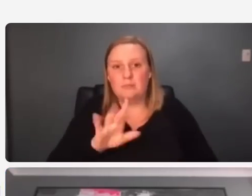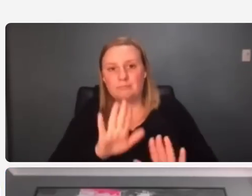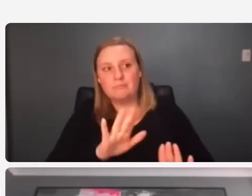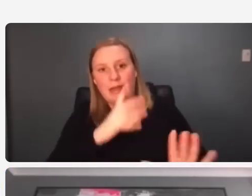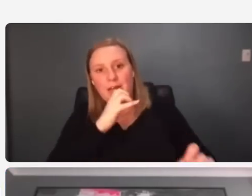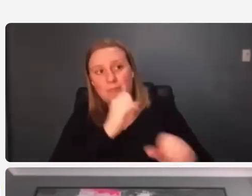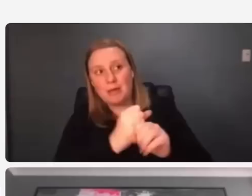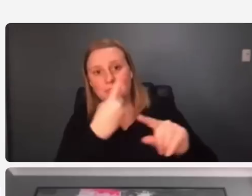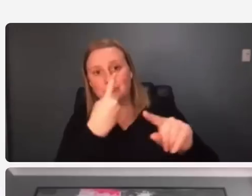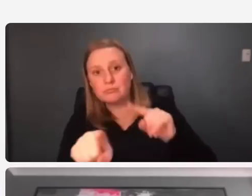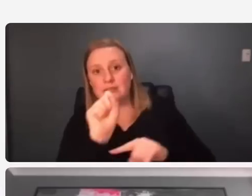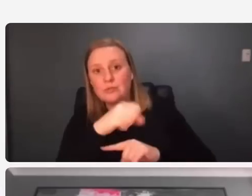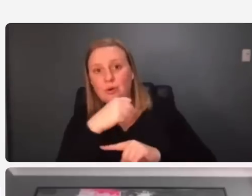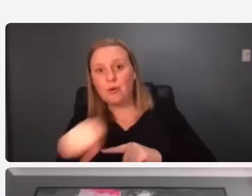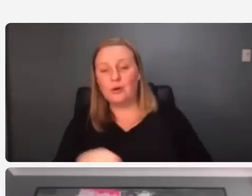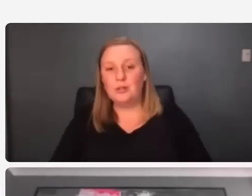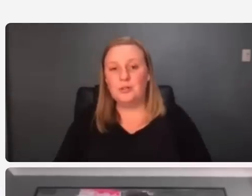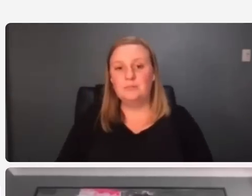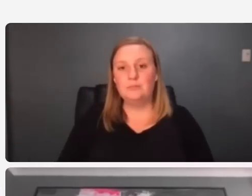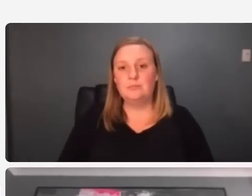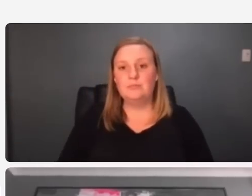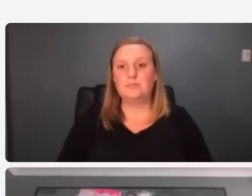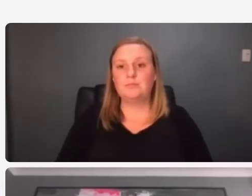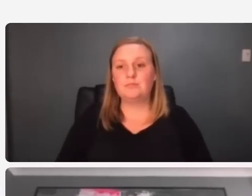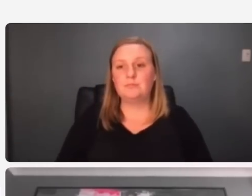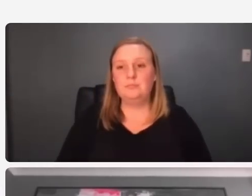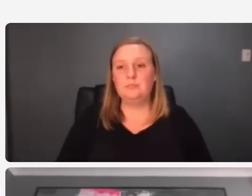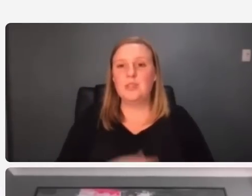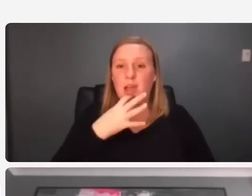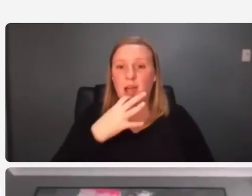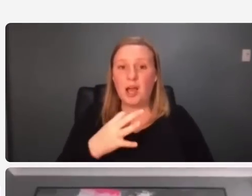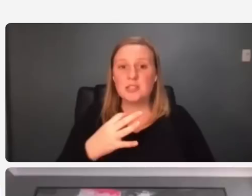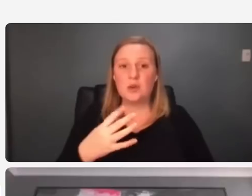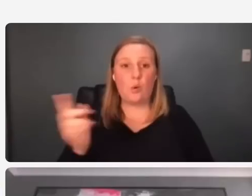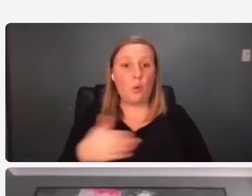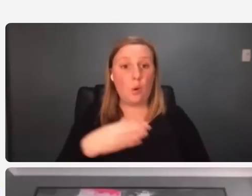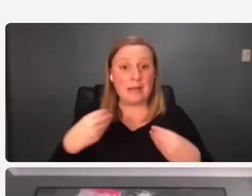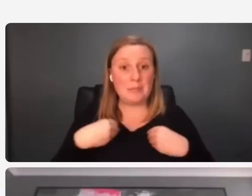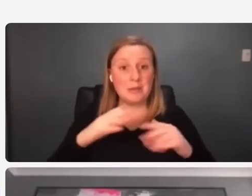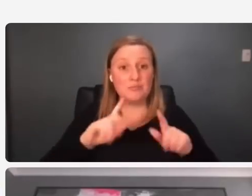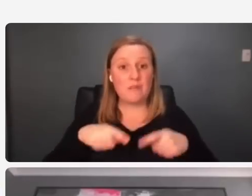Thanks Josh. Will all providers need to be registered? Gillian?